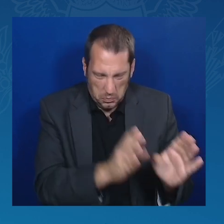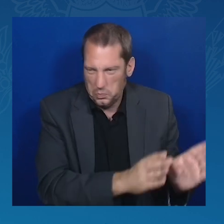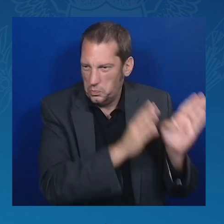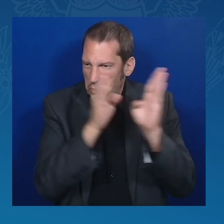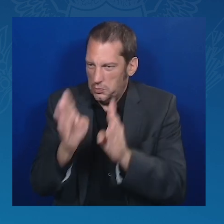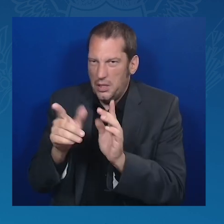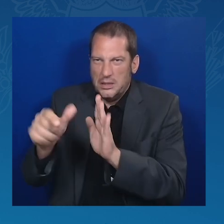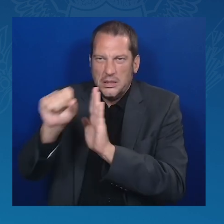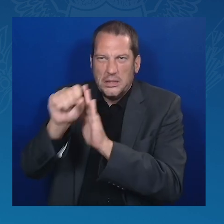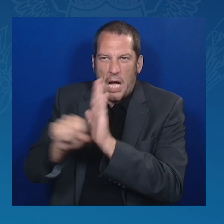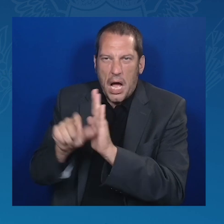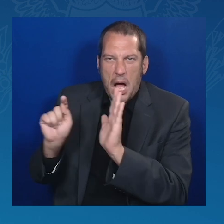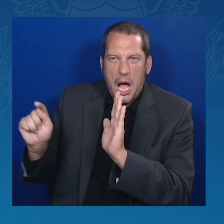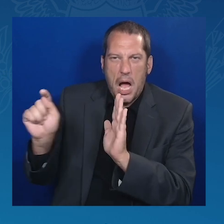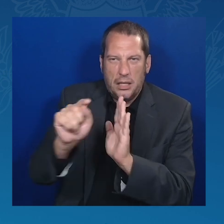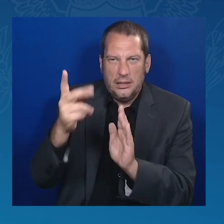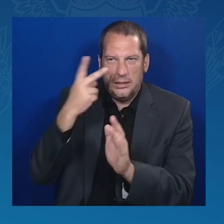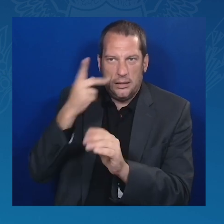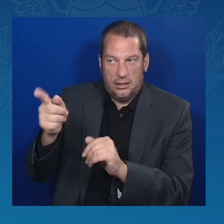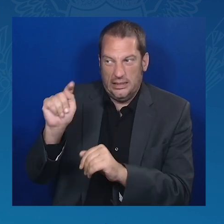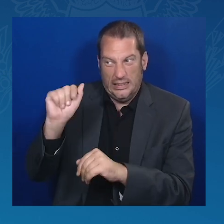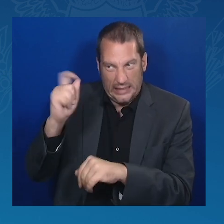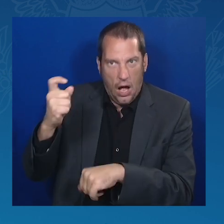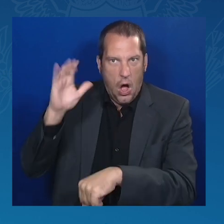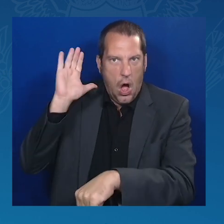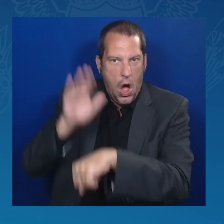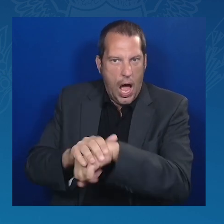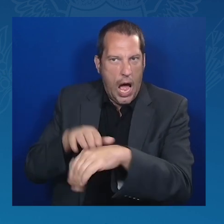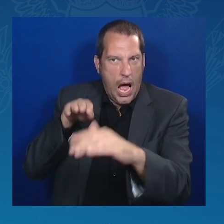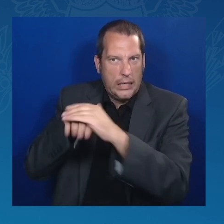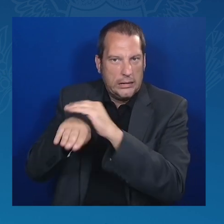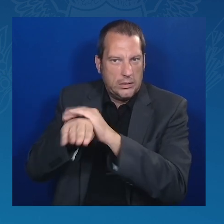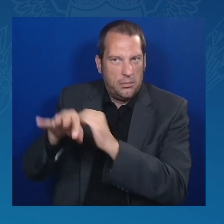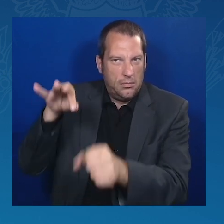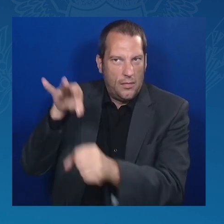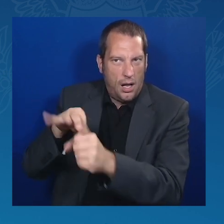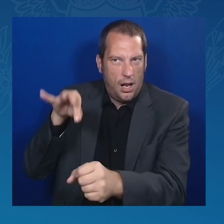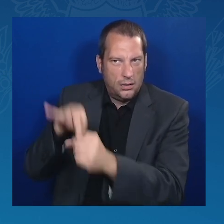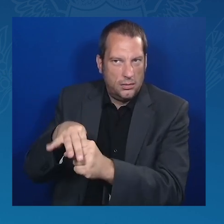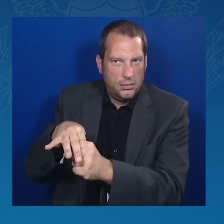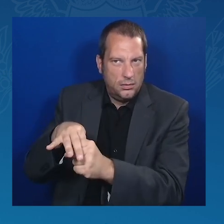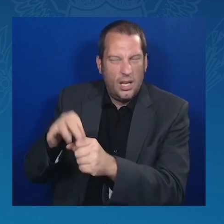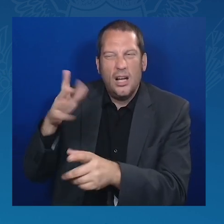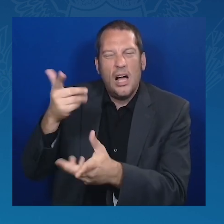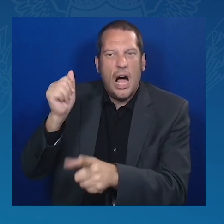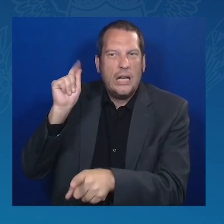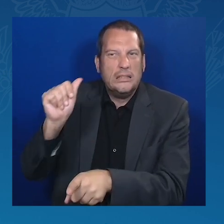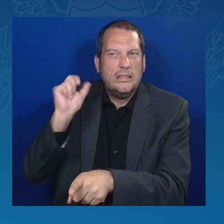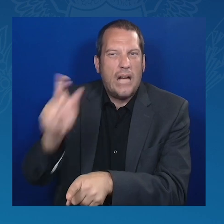where we are seeing attacks from on LGBTQ rights, and you all would not be shocked